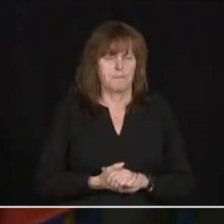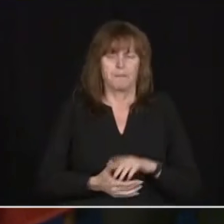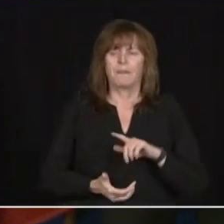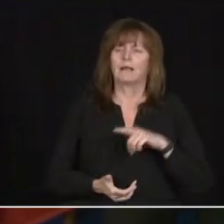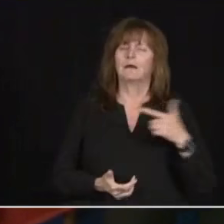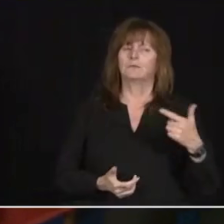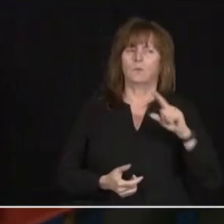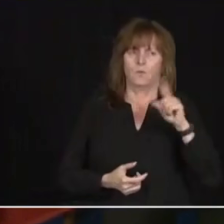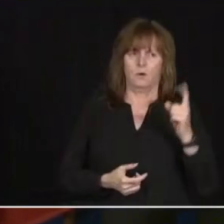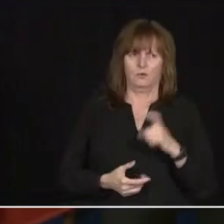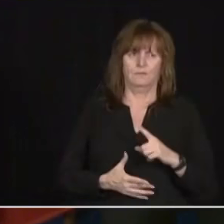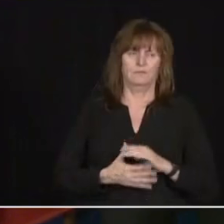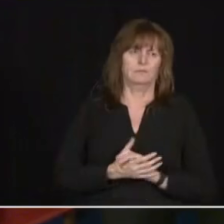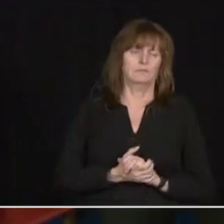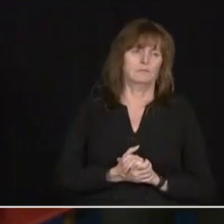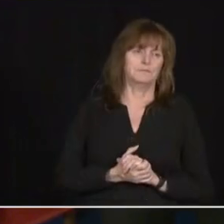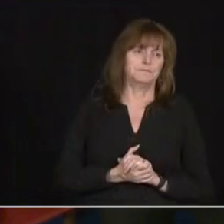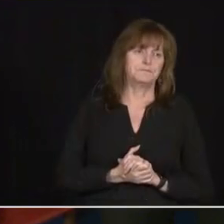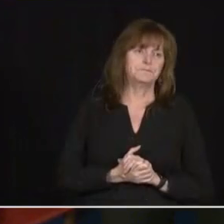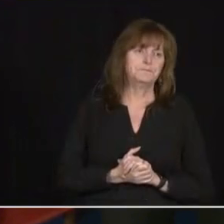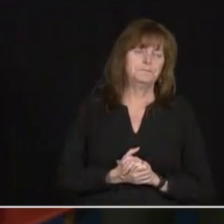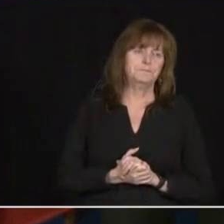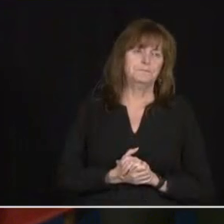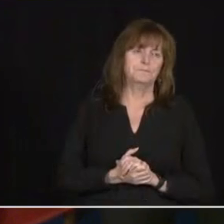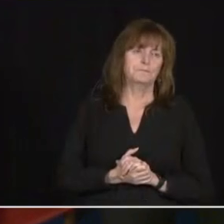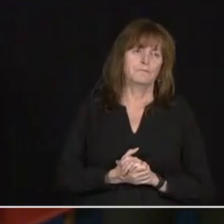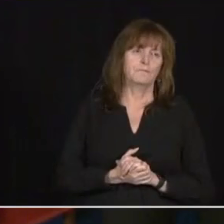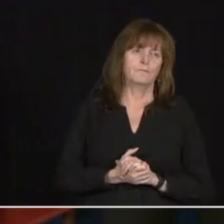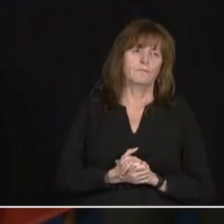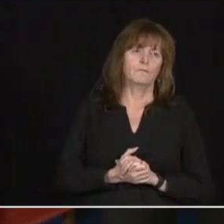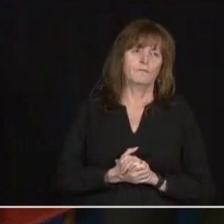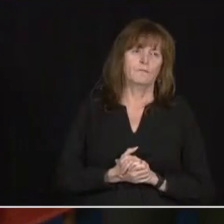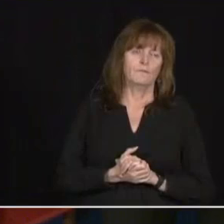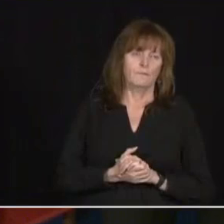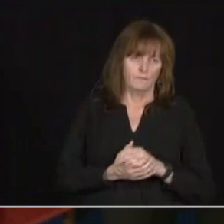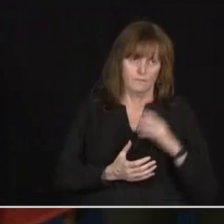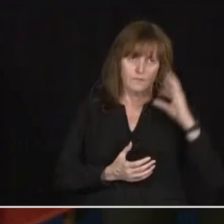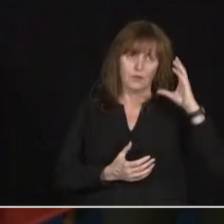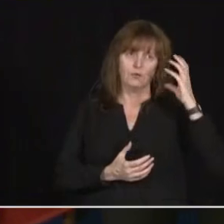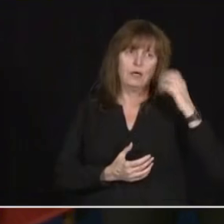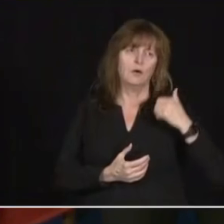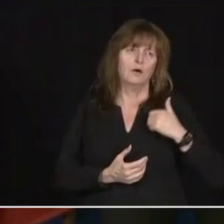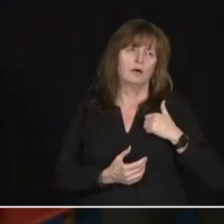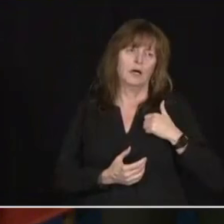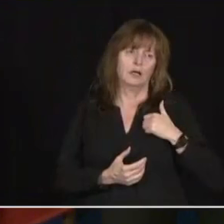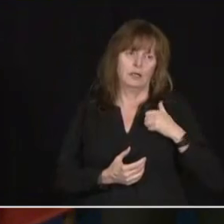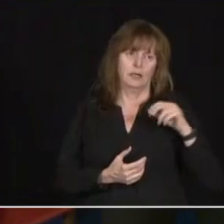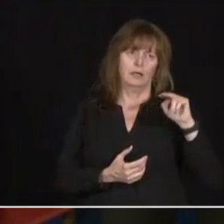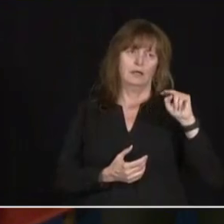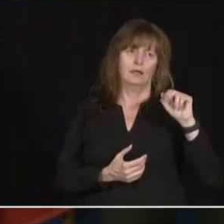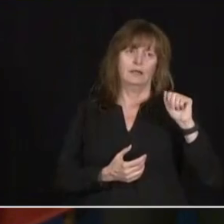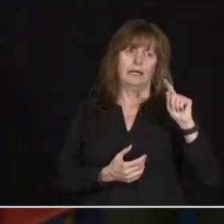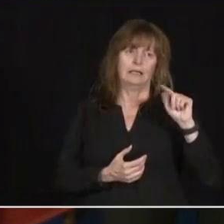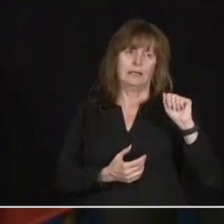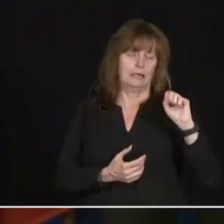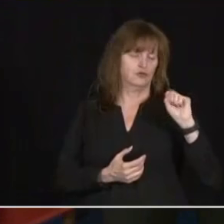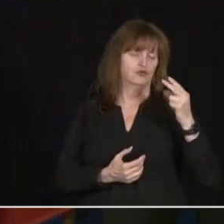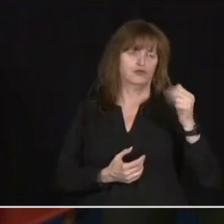Next question. Next question comes from Natasha McDonald from Radio con Canada. Please go ahead.